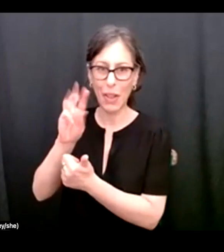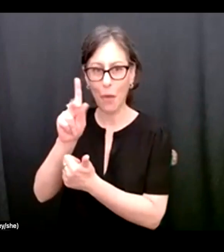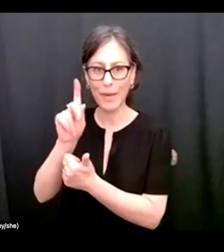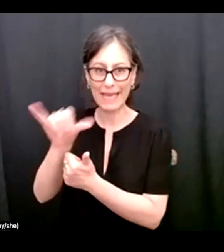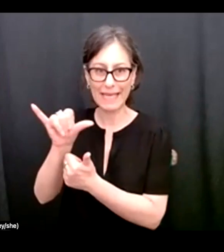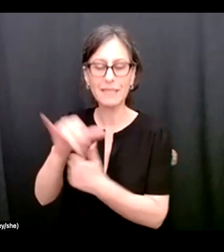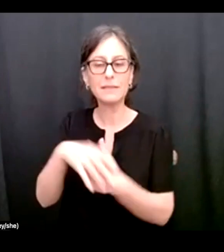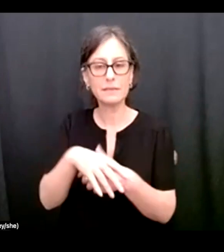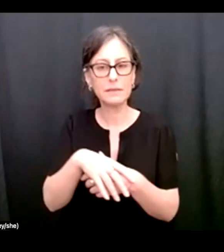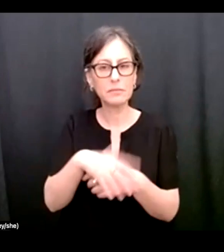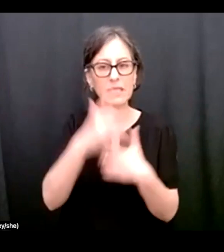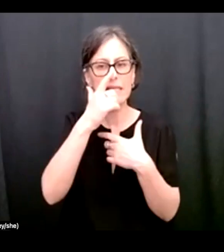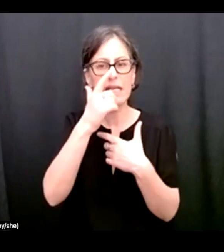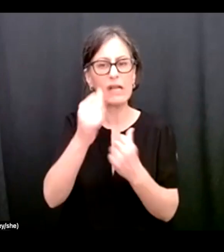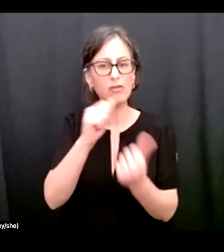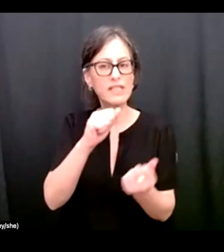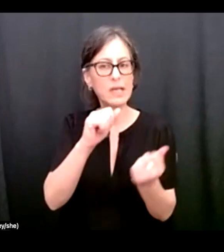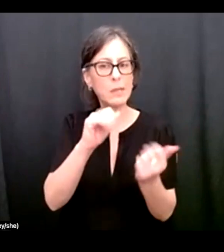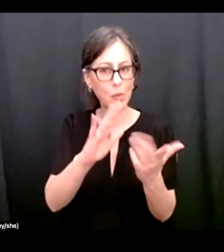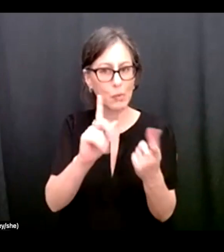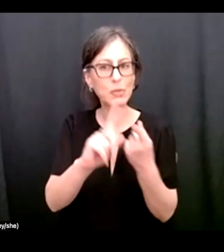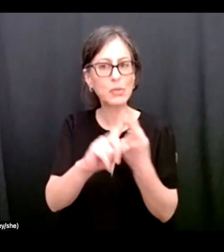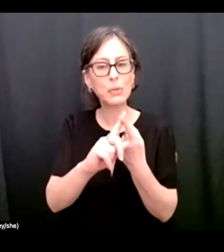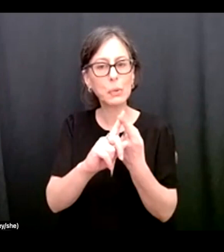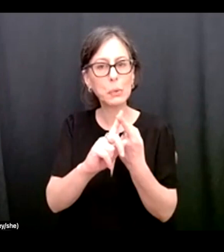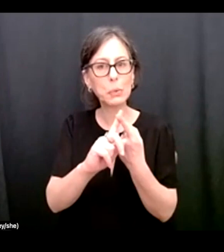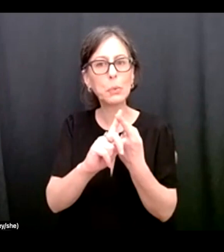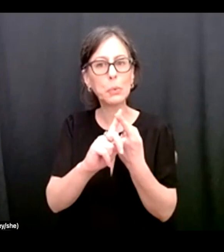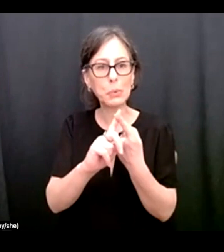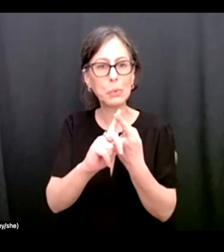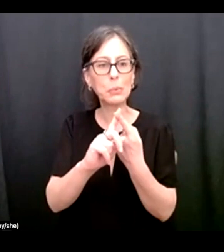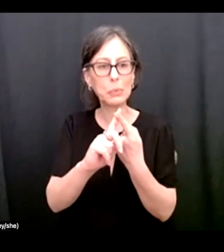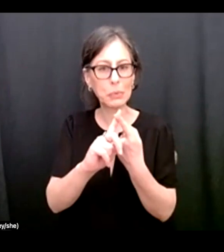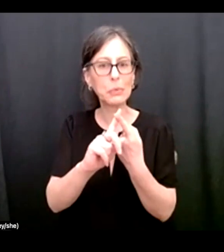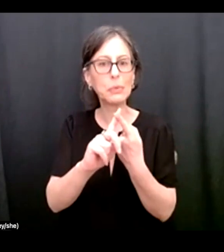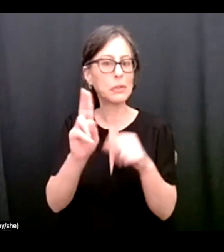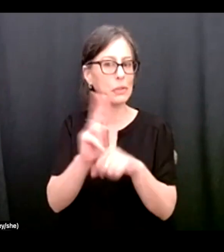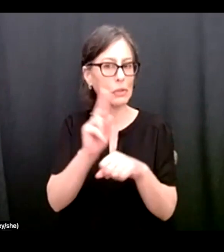and it's an interesting approach to take, and it represents kind of O'Hara's